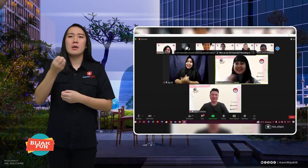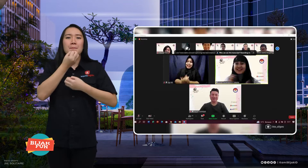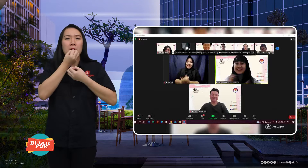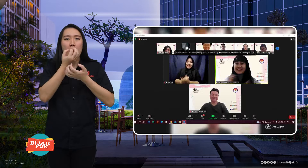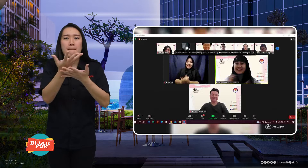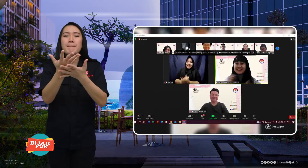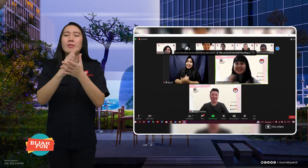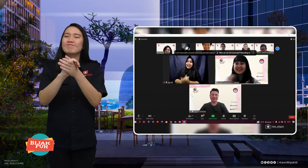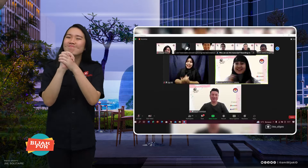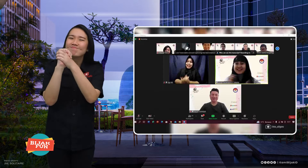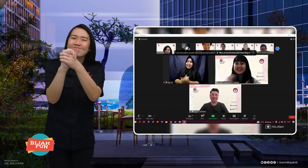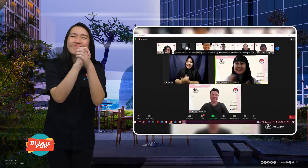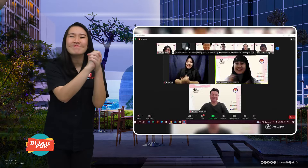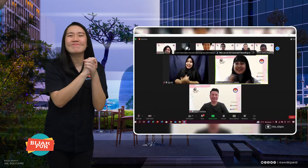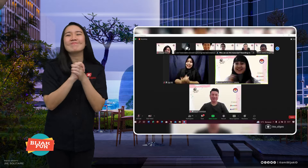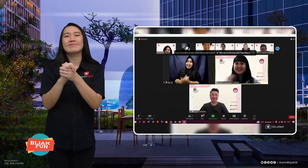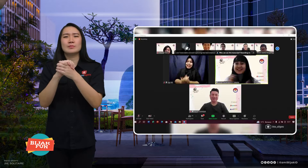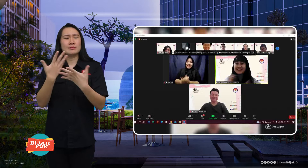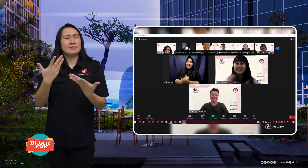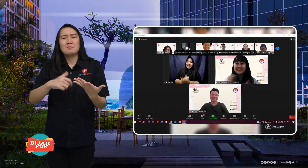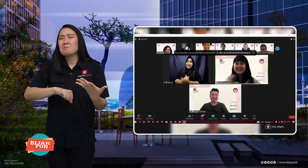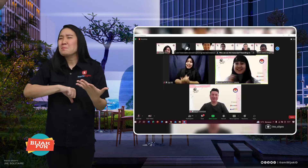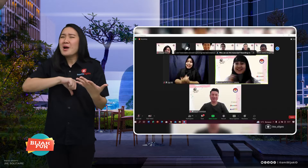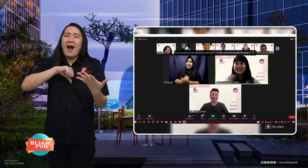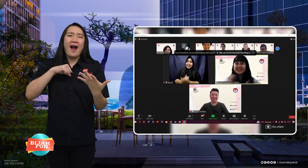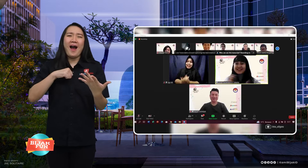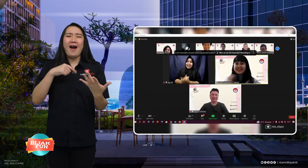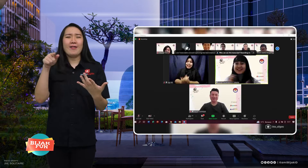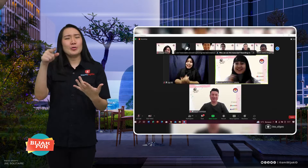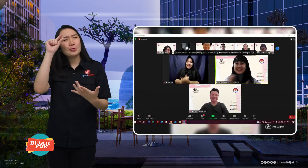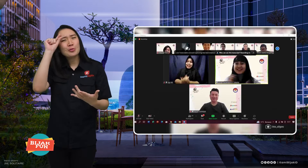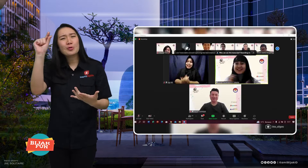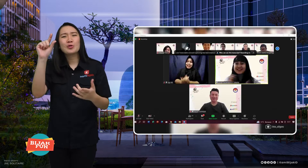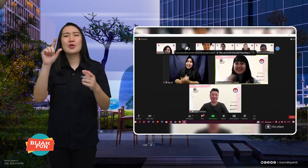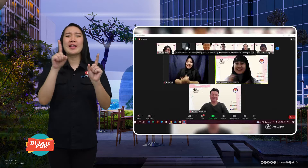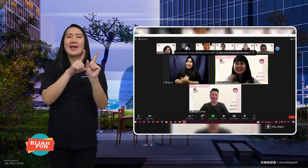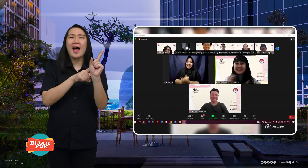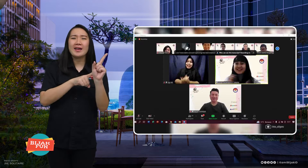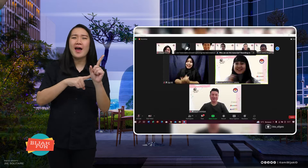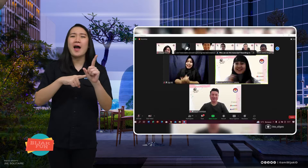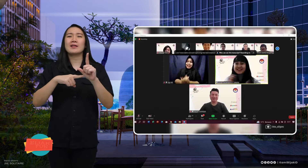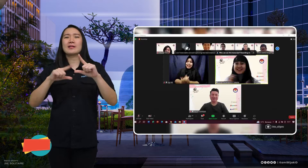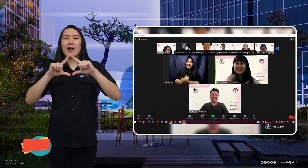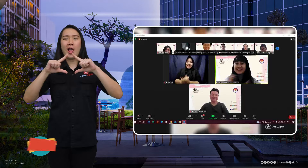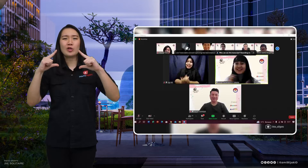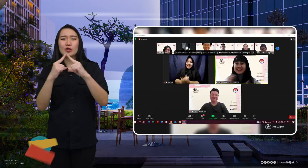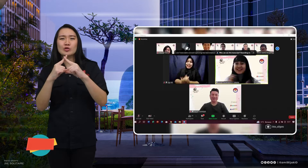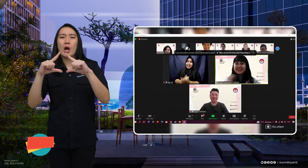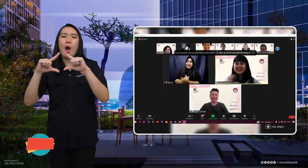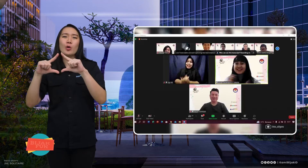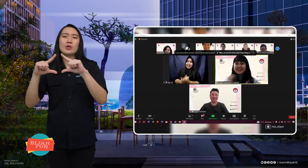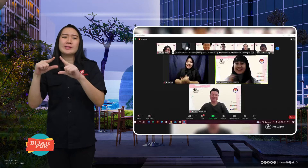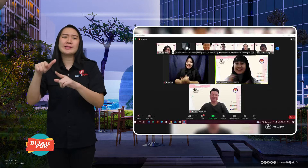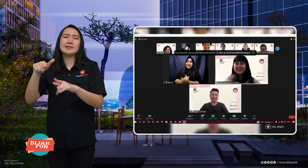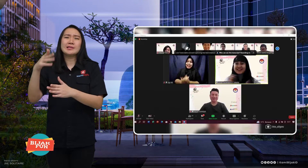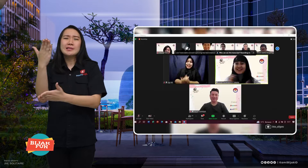Congratulations and proud of the Lotus Adiguna Foundation